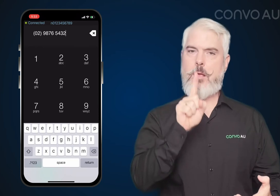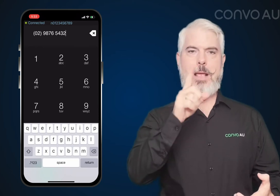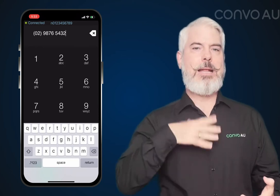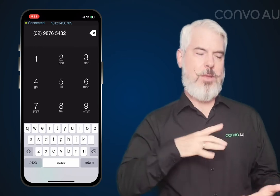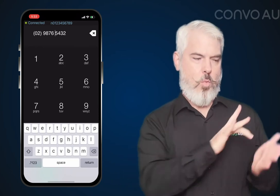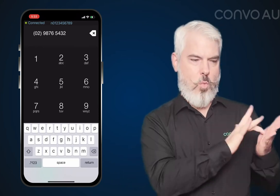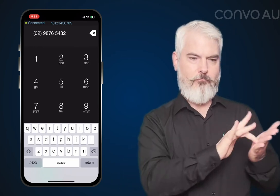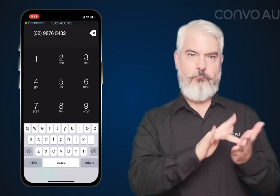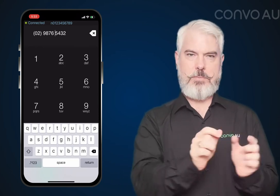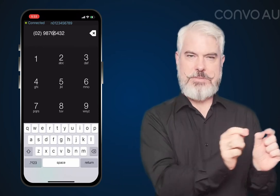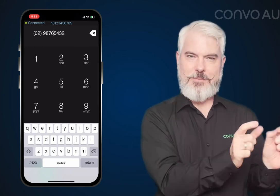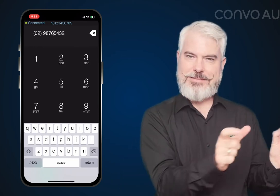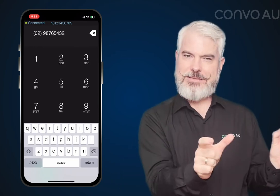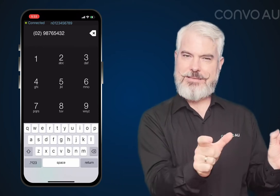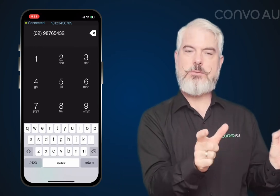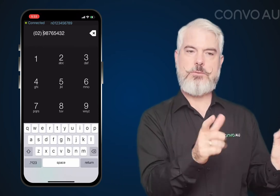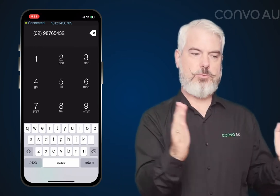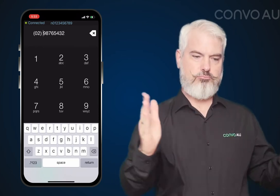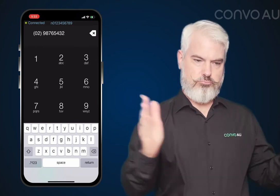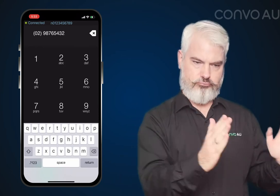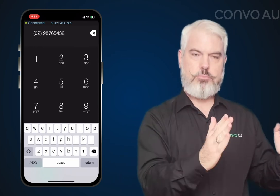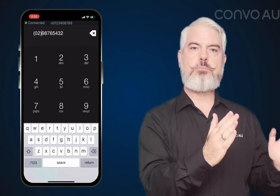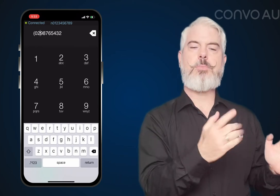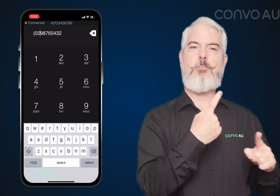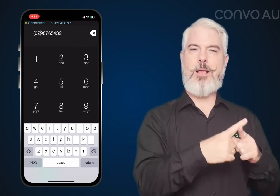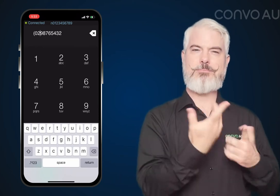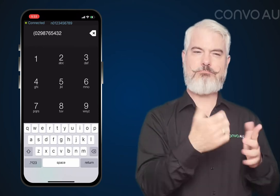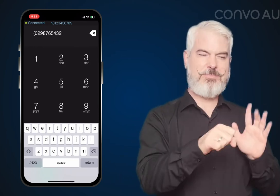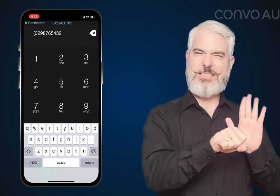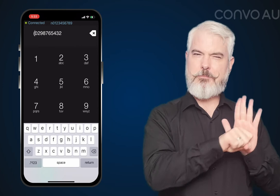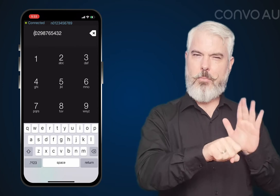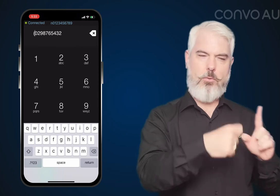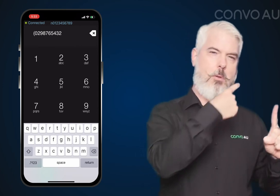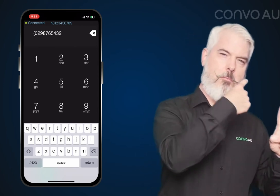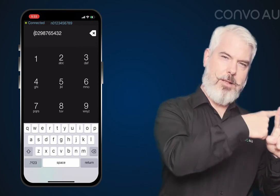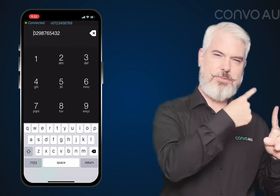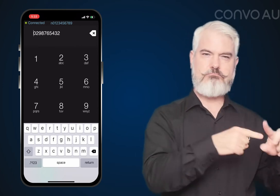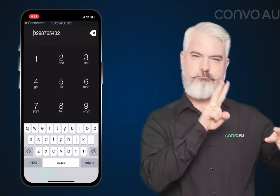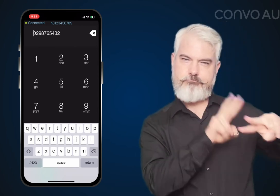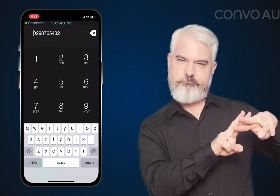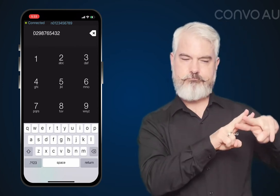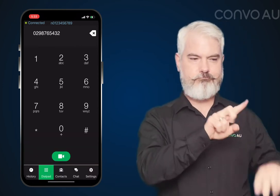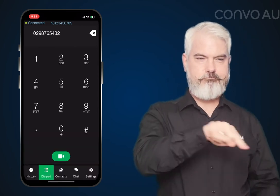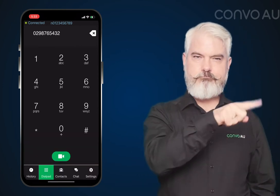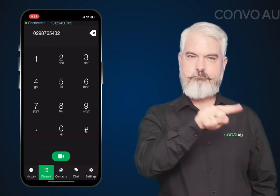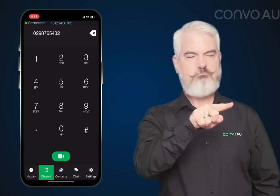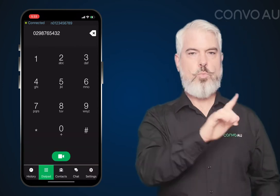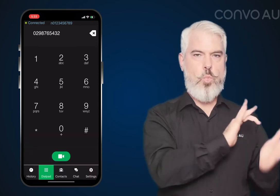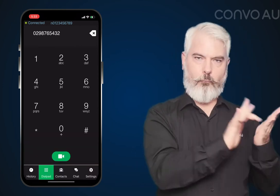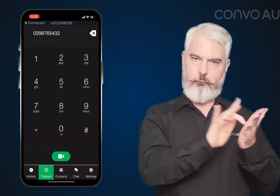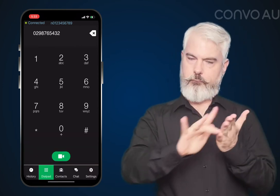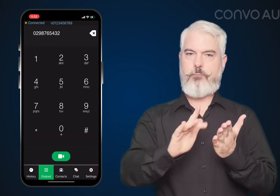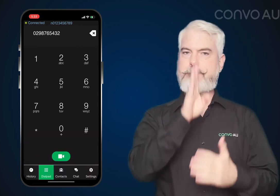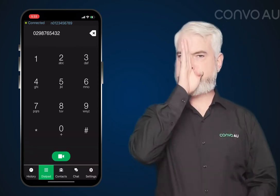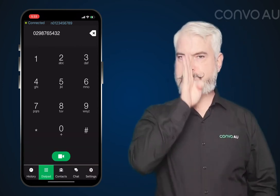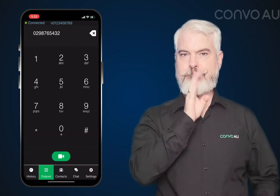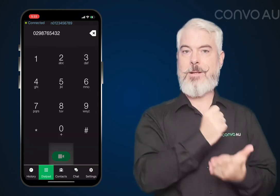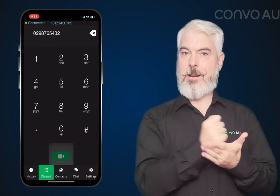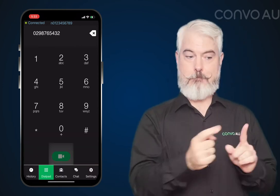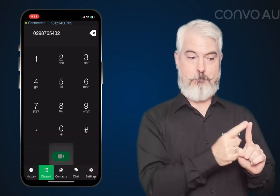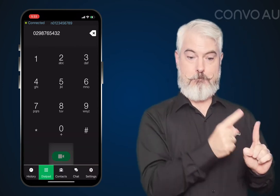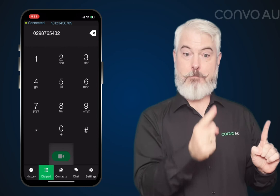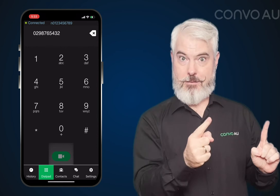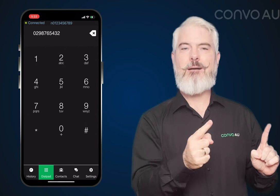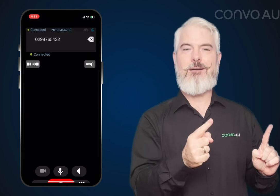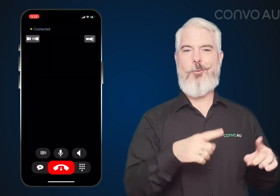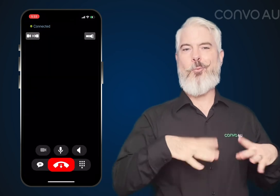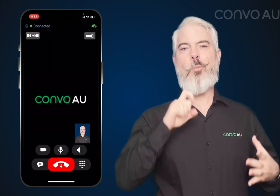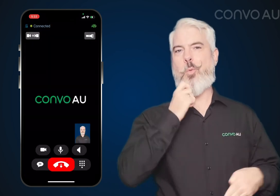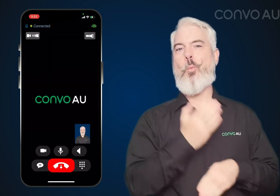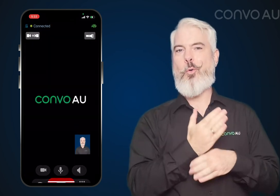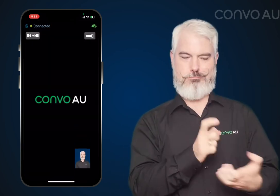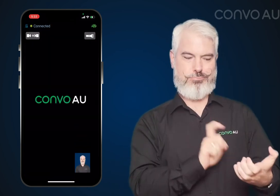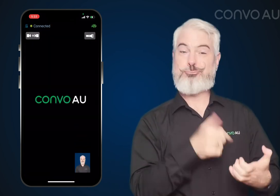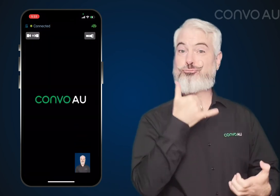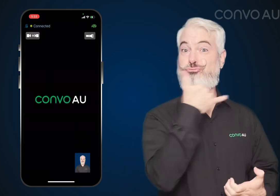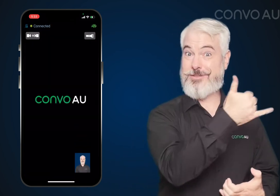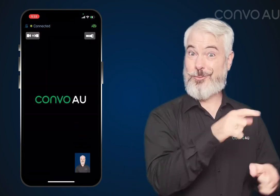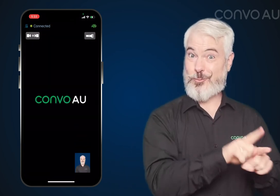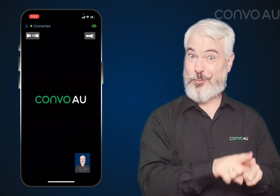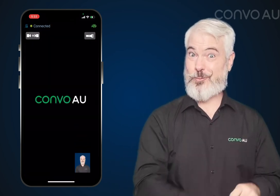but remember to remove any white spaces and other symbols otherwise it will not work.